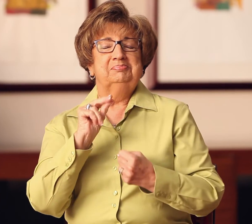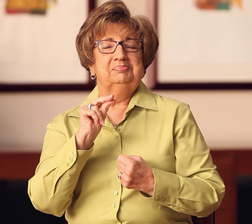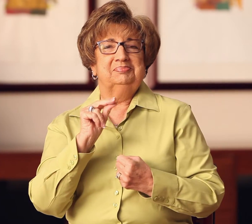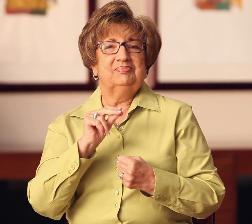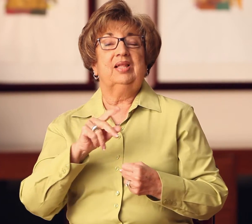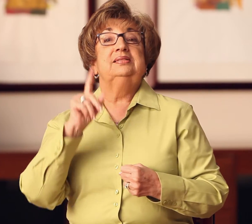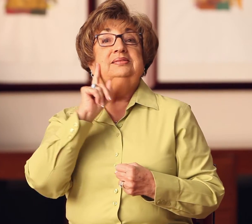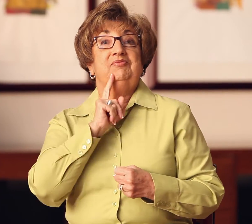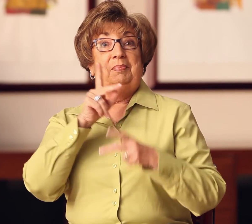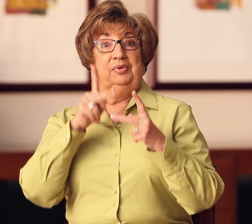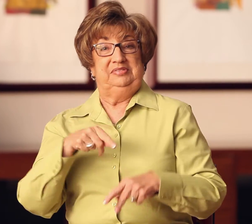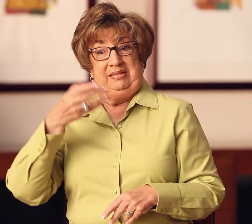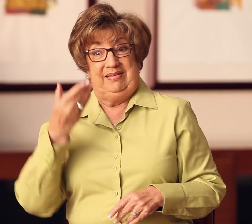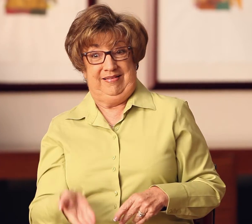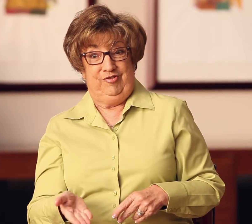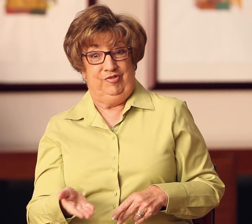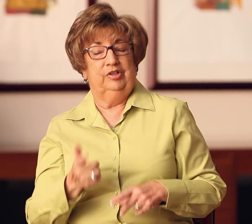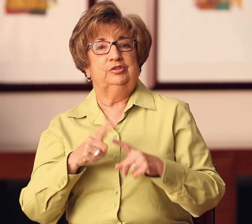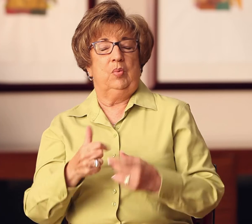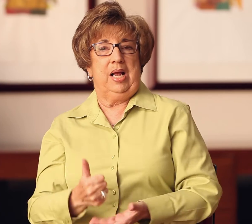case. The deaf mediator is there to help make sure